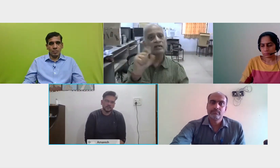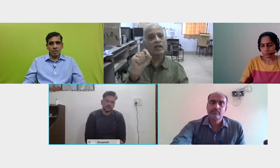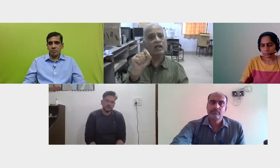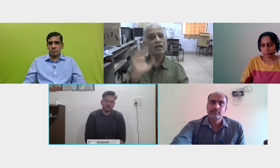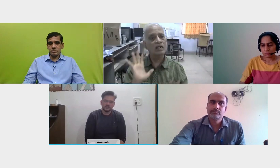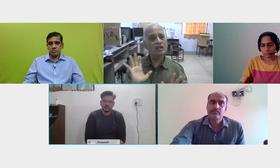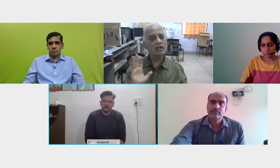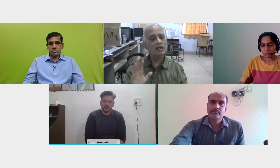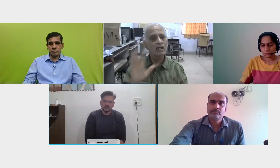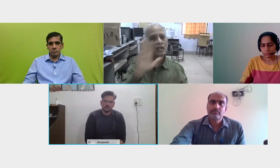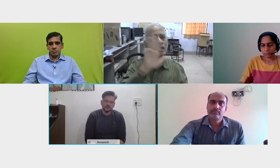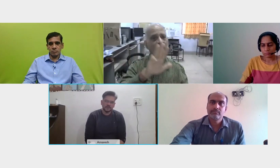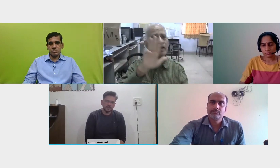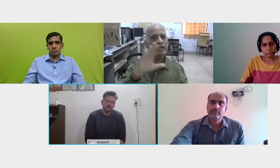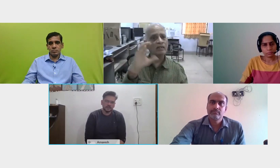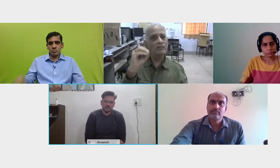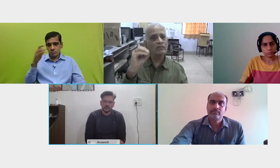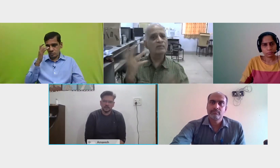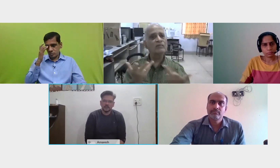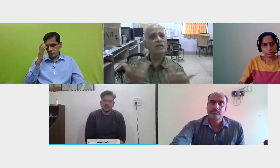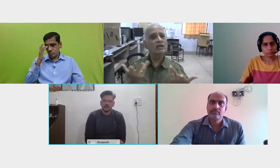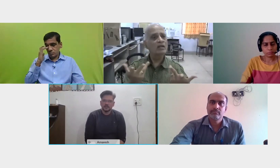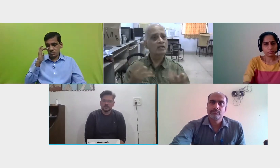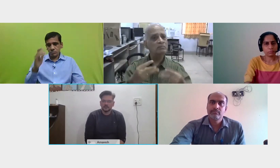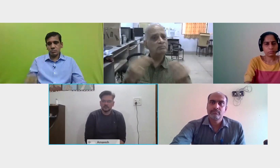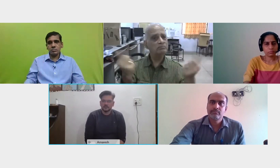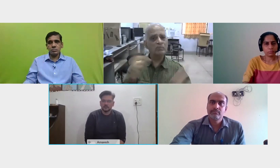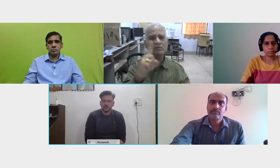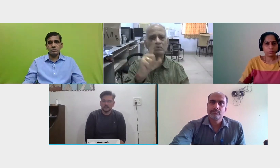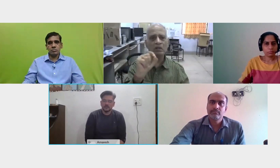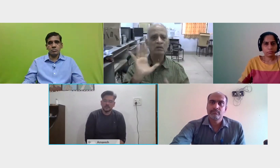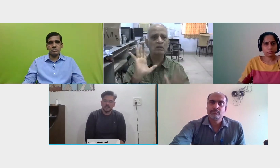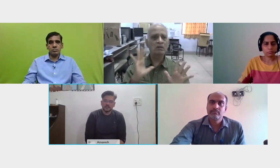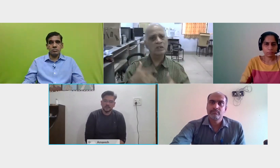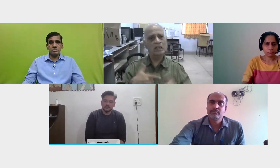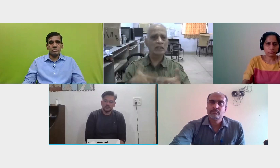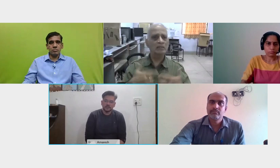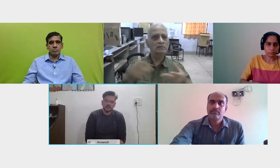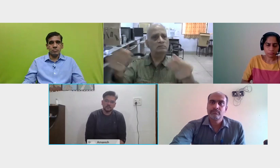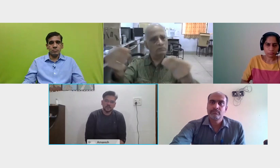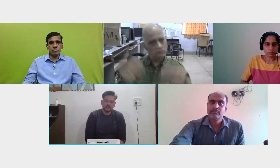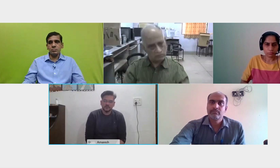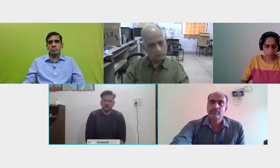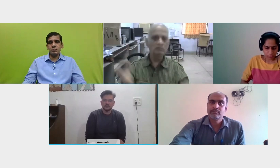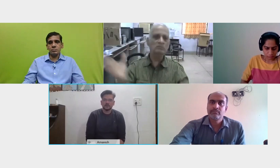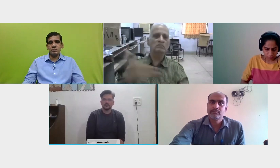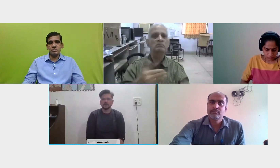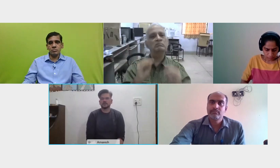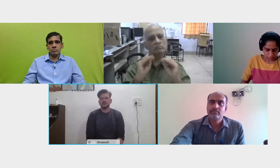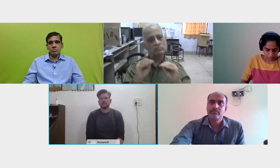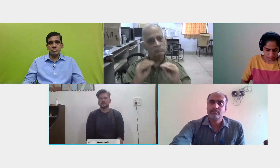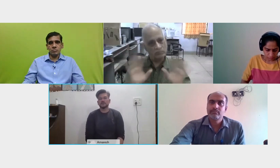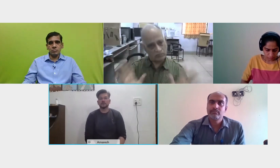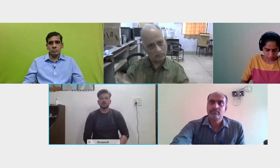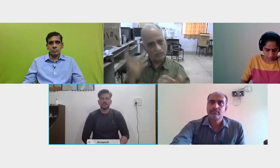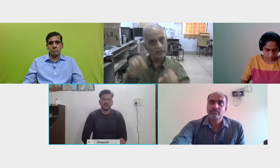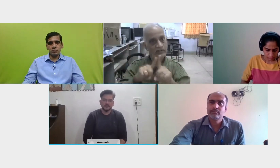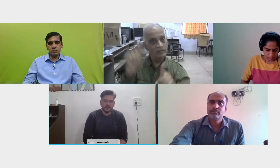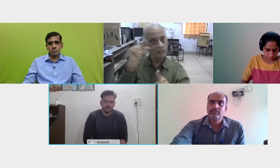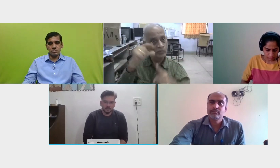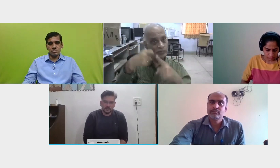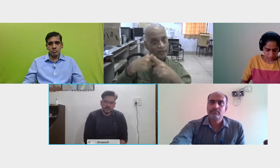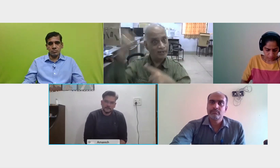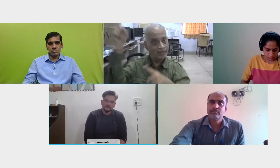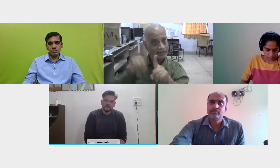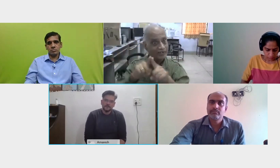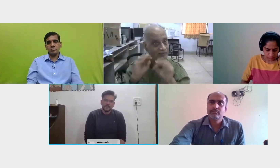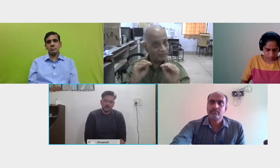it out. We send it across so many people, different NGOs to government officials and